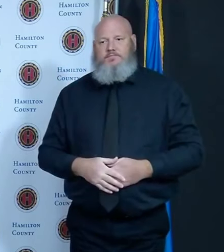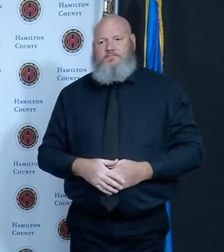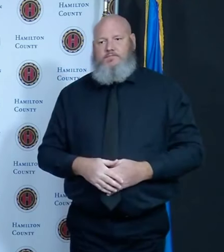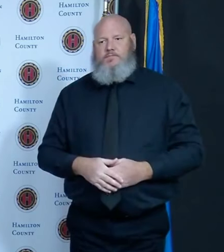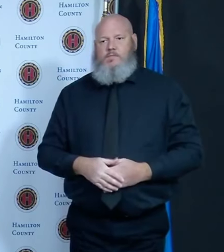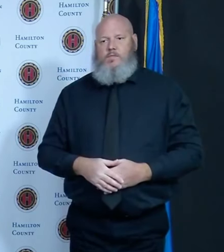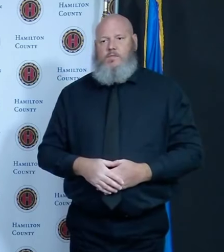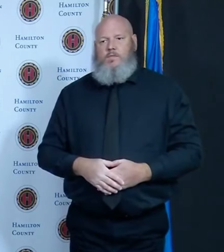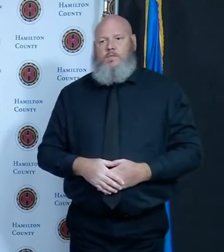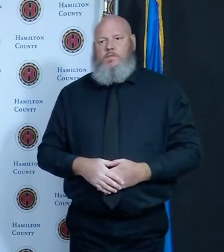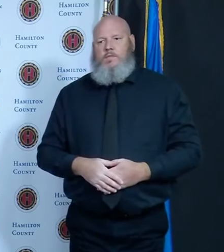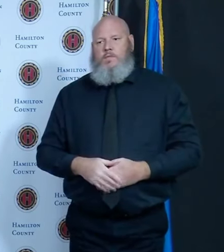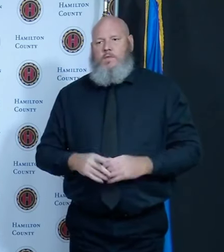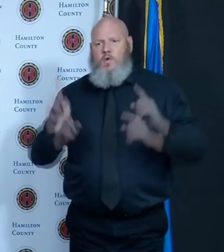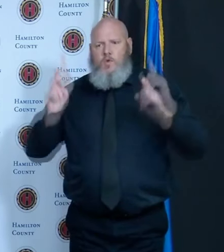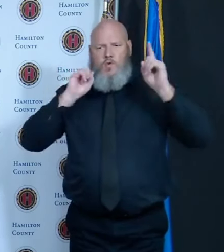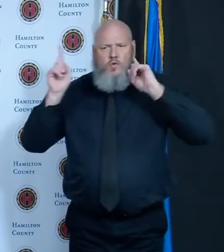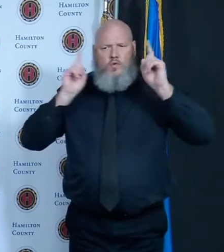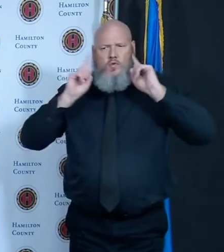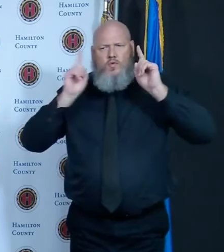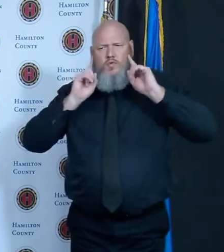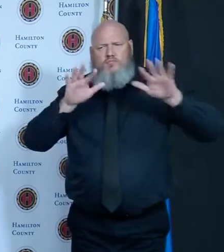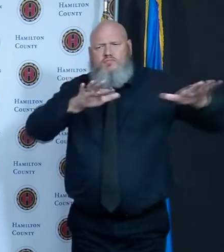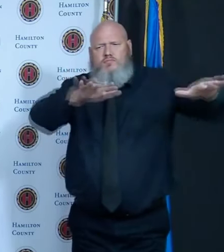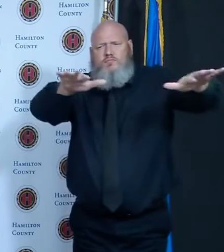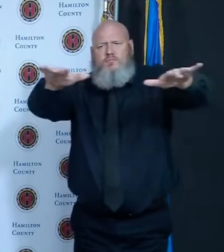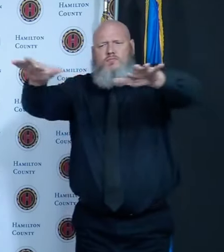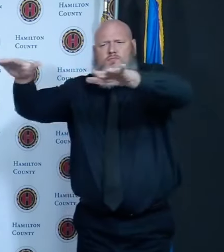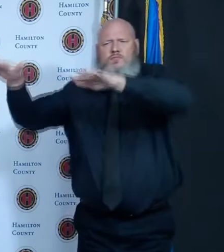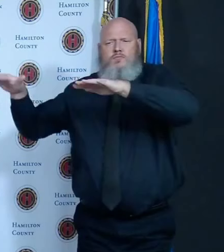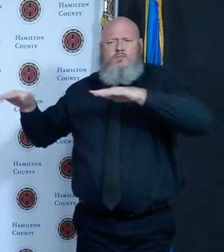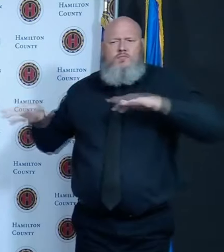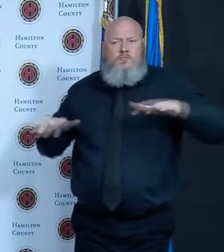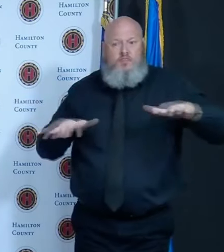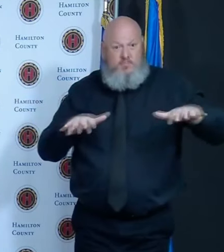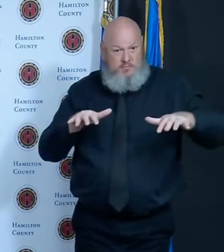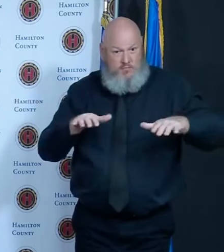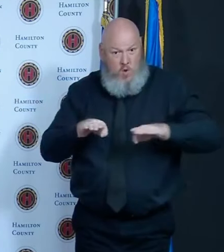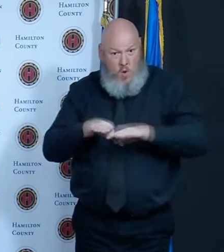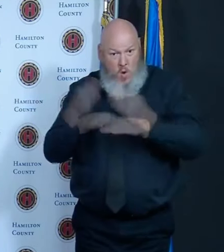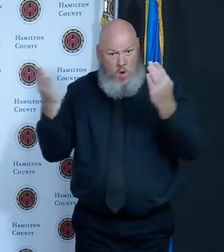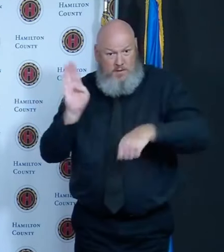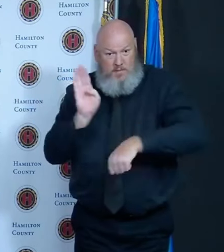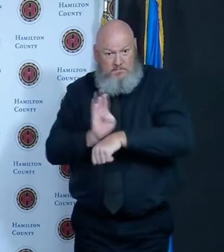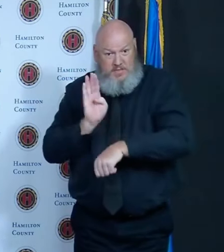lately which has accelerated in the last week but just as this talk has